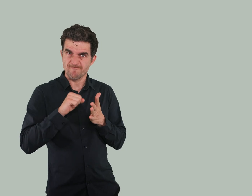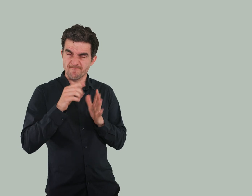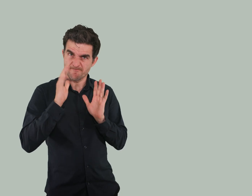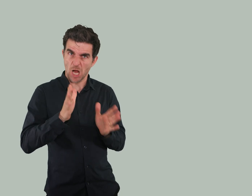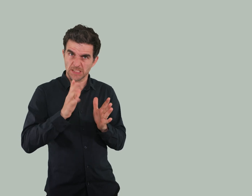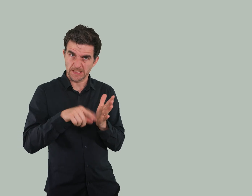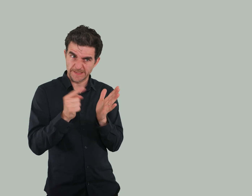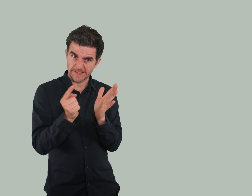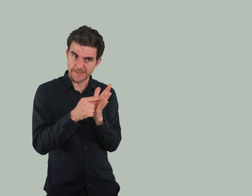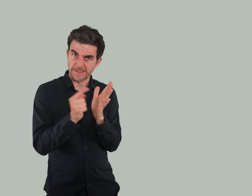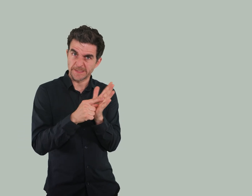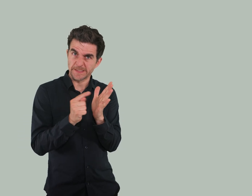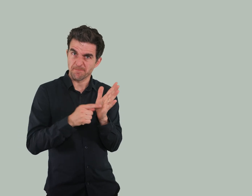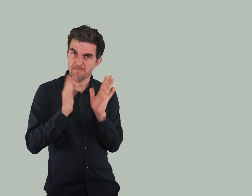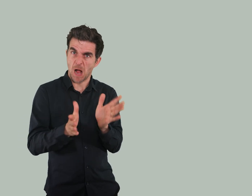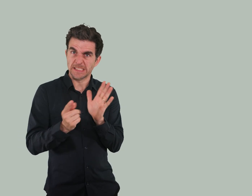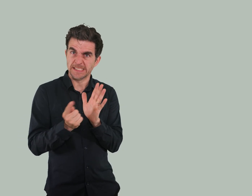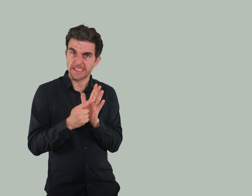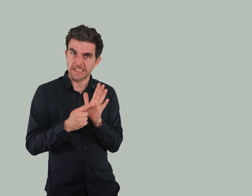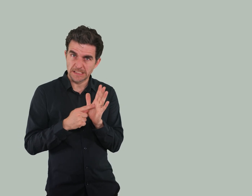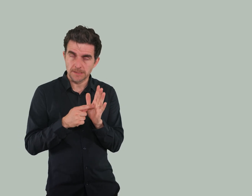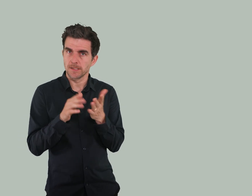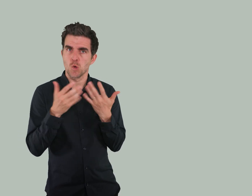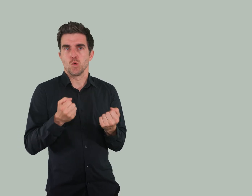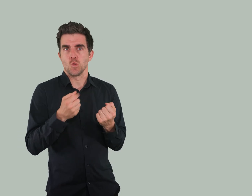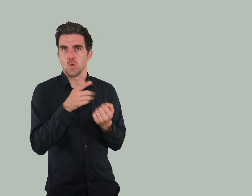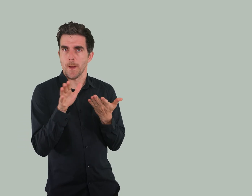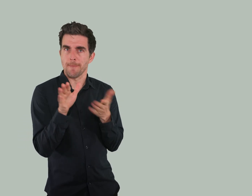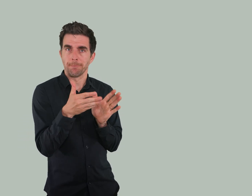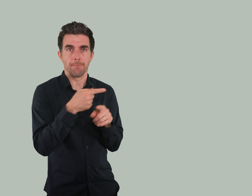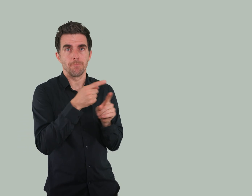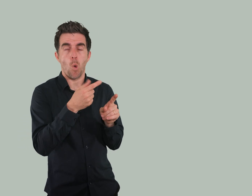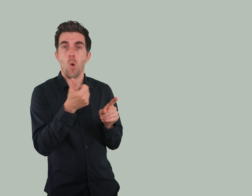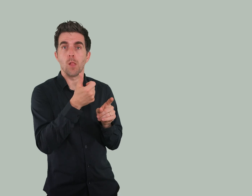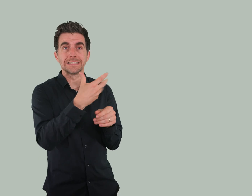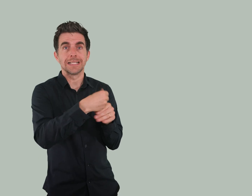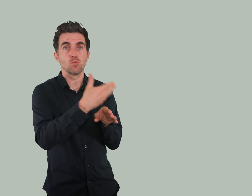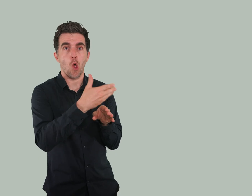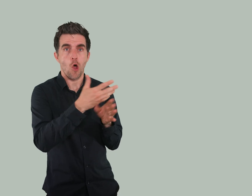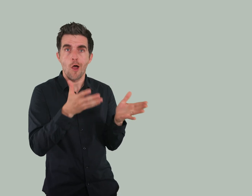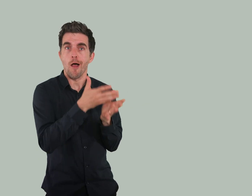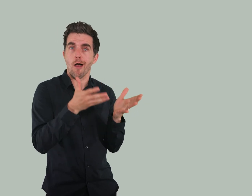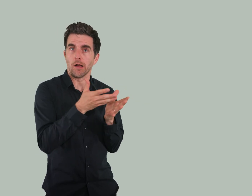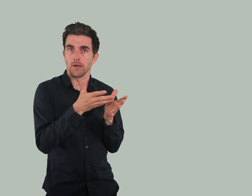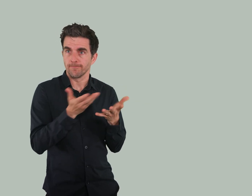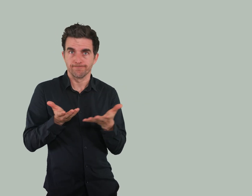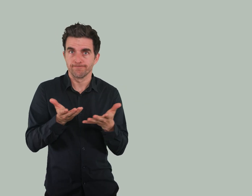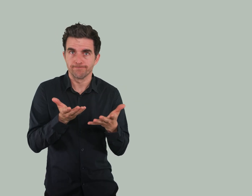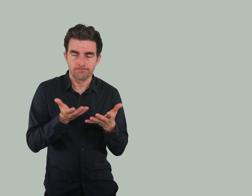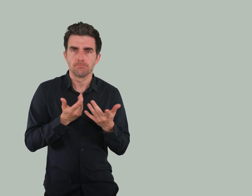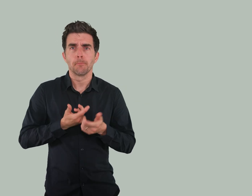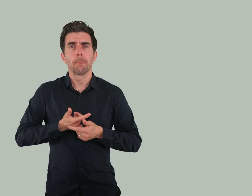too compliance-heavy and too skewed towards those already inside the workforce.